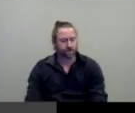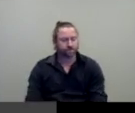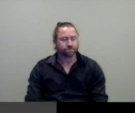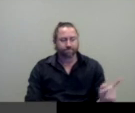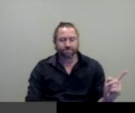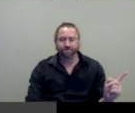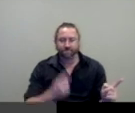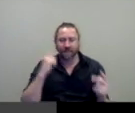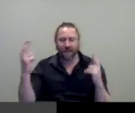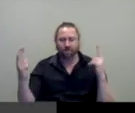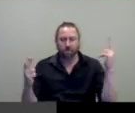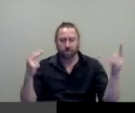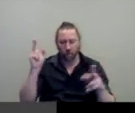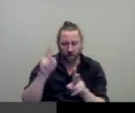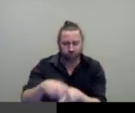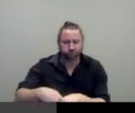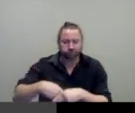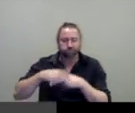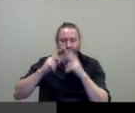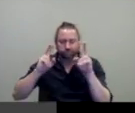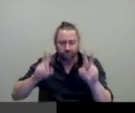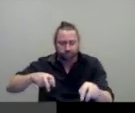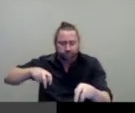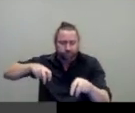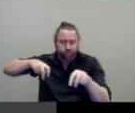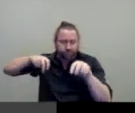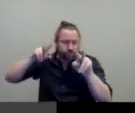a silhouetted cowboy gallops across a desert landscape